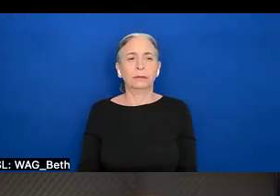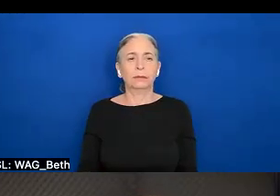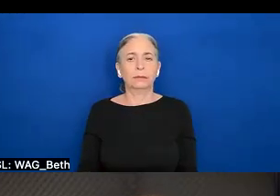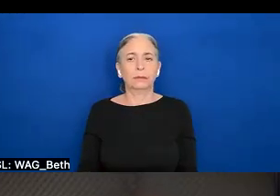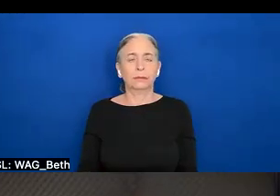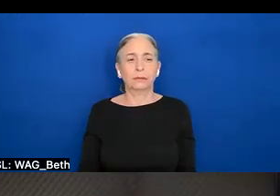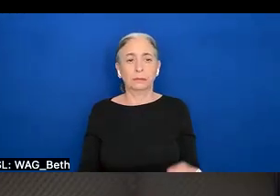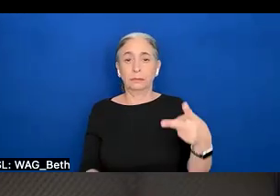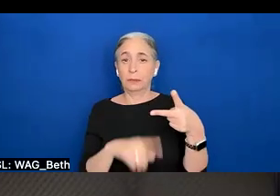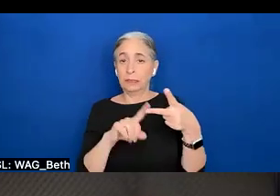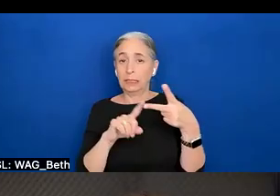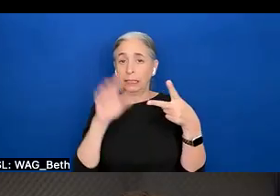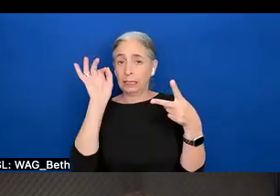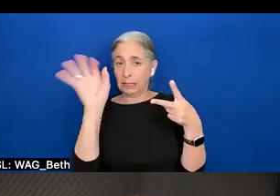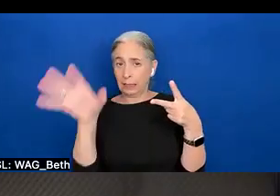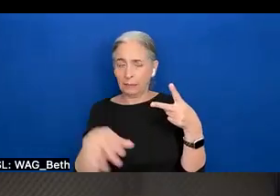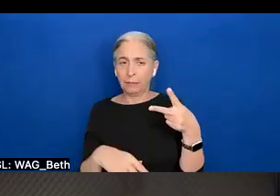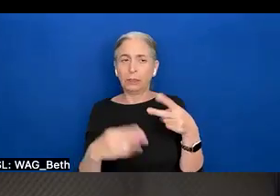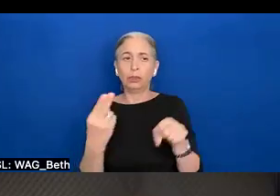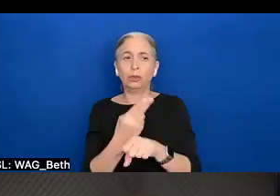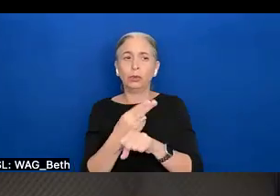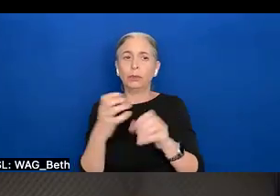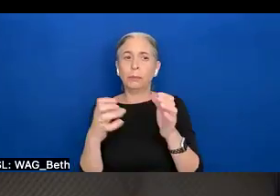The second tip is to use paragraph styles.